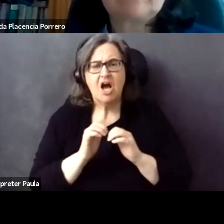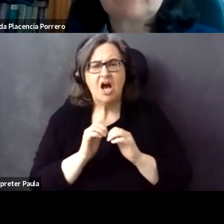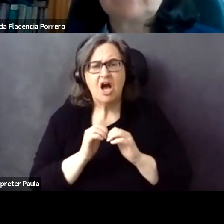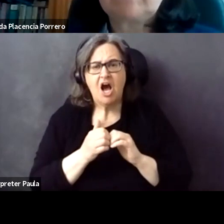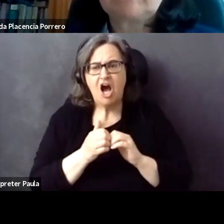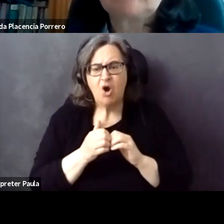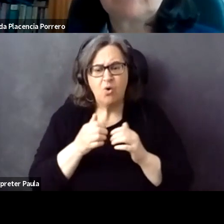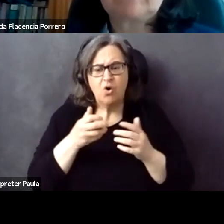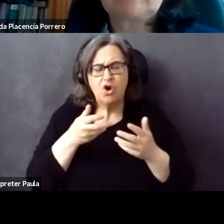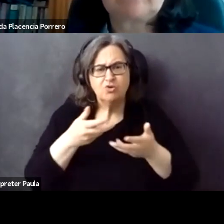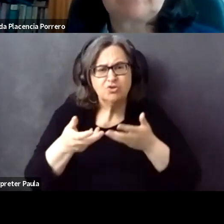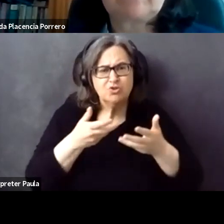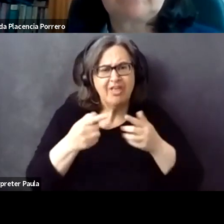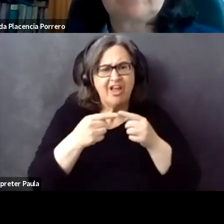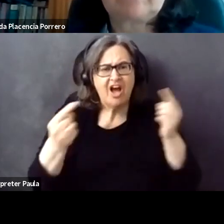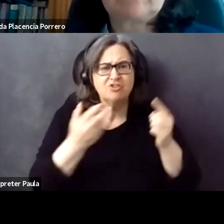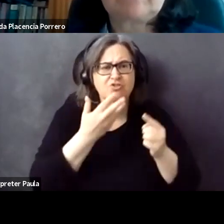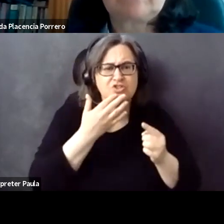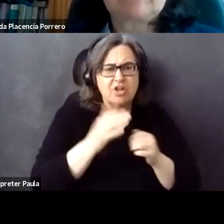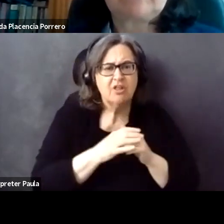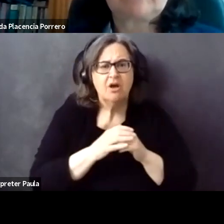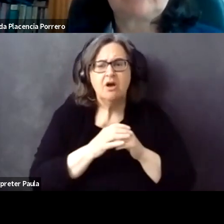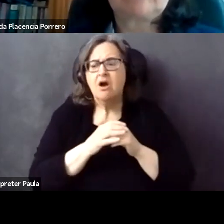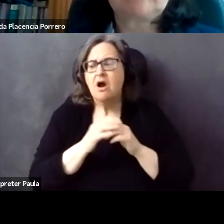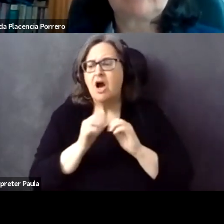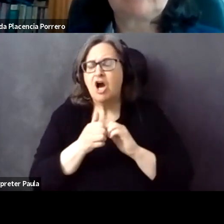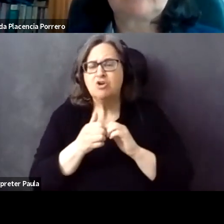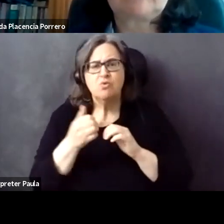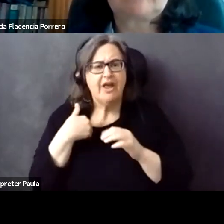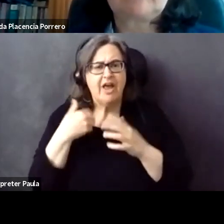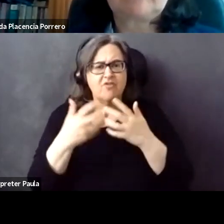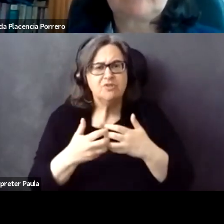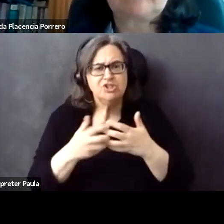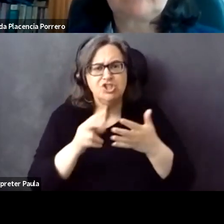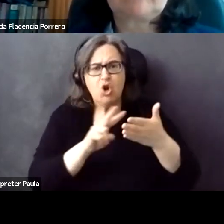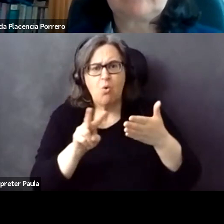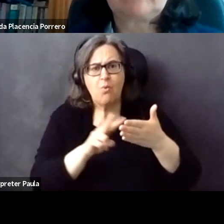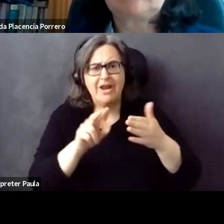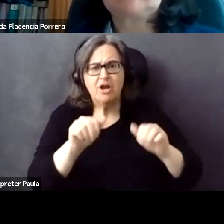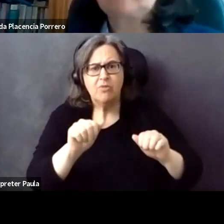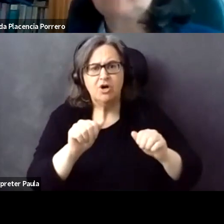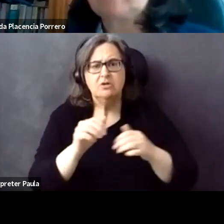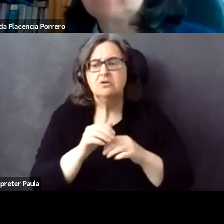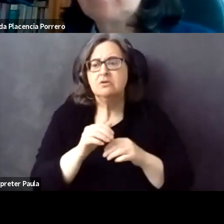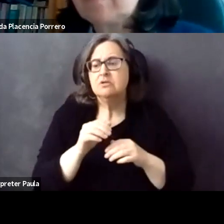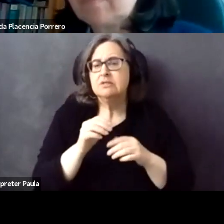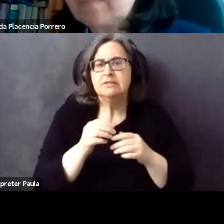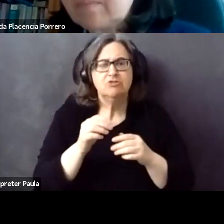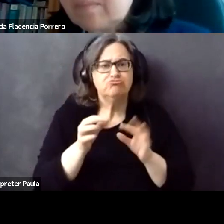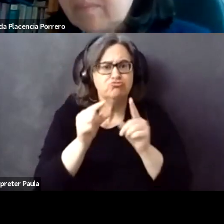on the accessibility of our website? How do we cope with colors? How do we cope with contrast